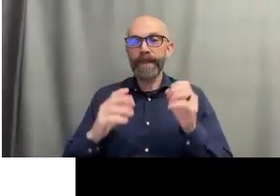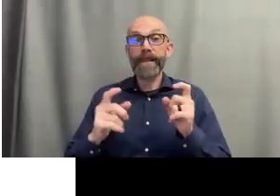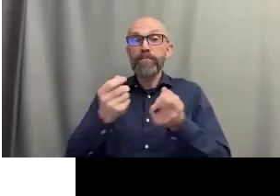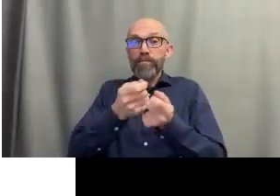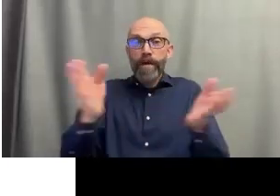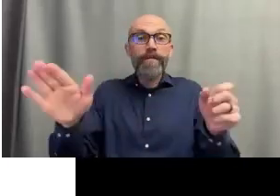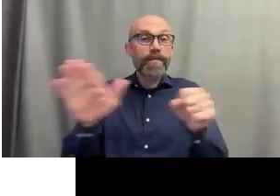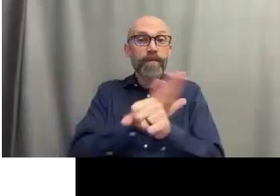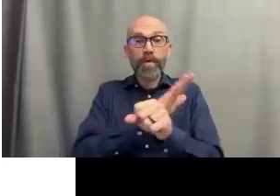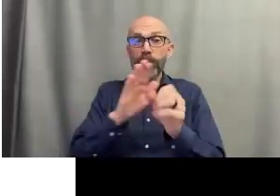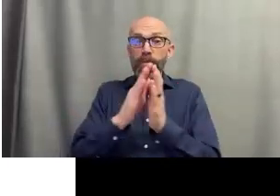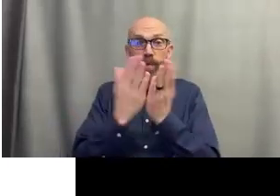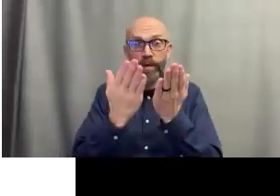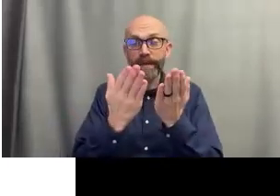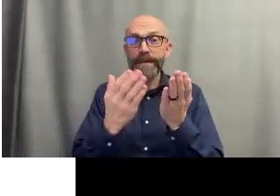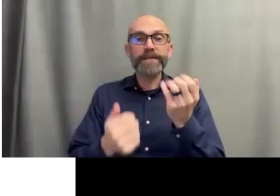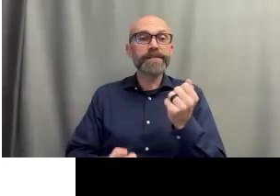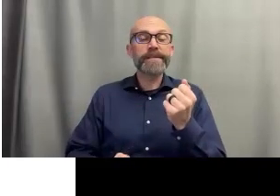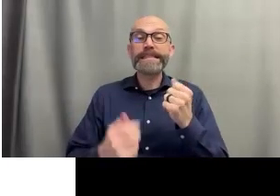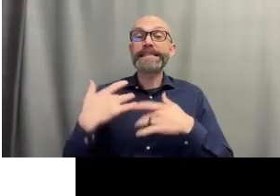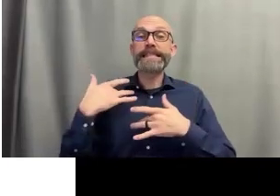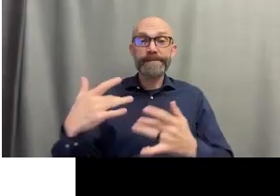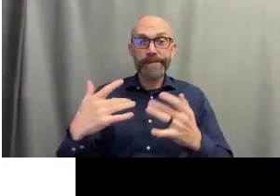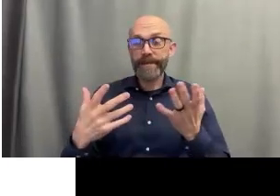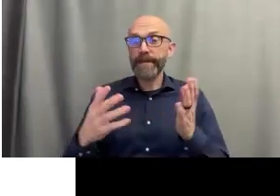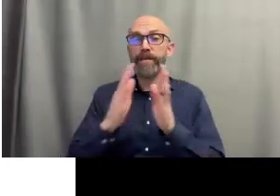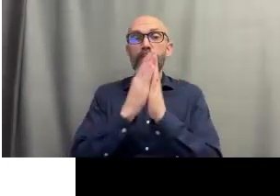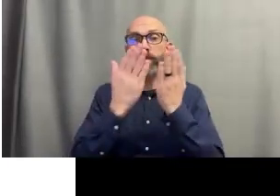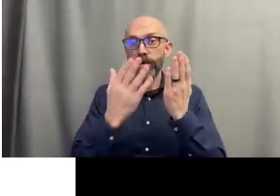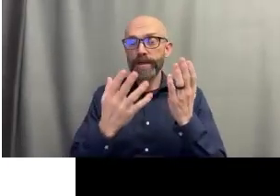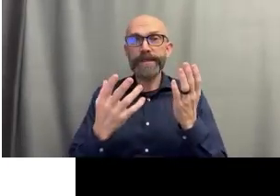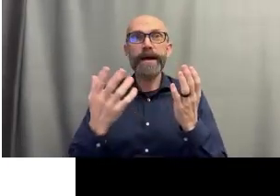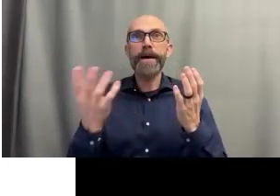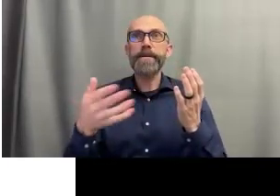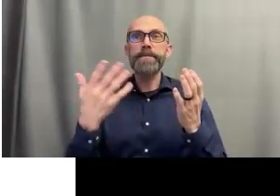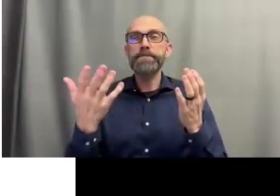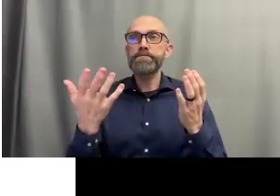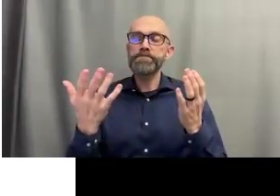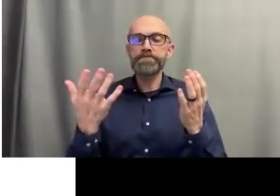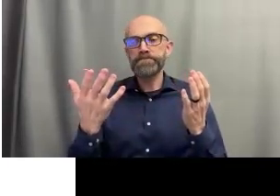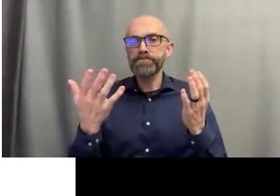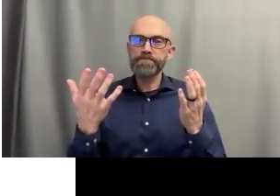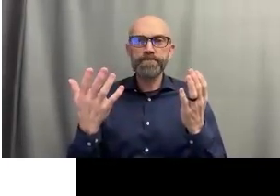and usually house those textbooks, there. So these are, maybe.